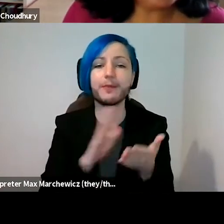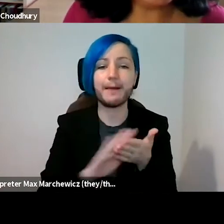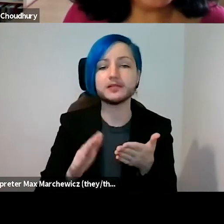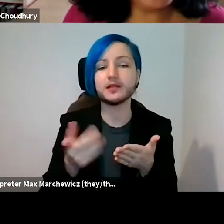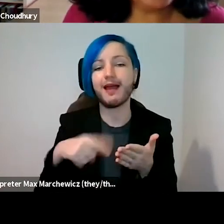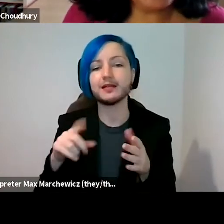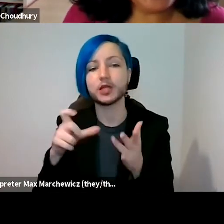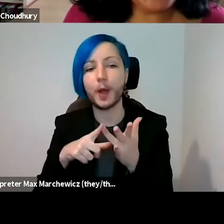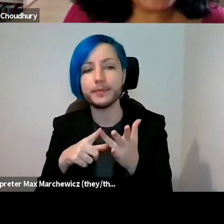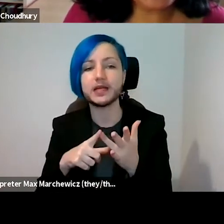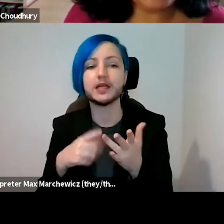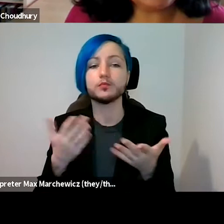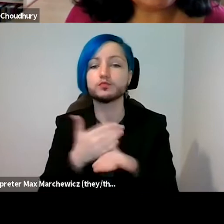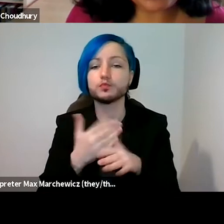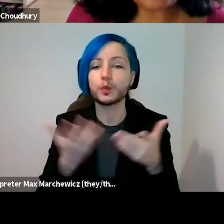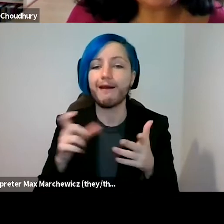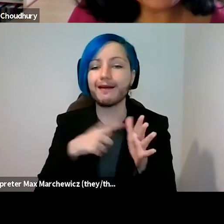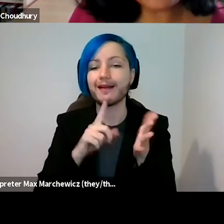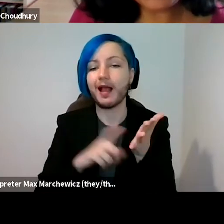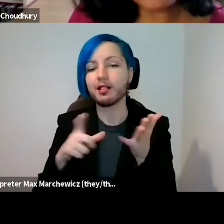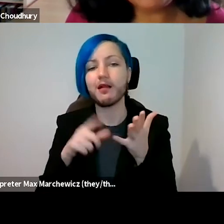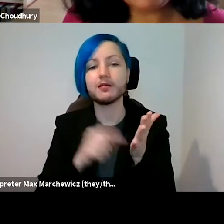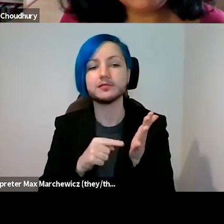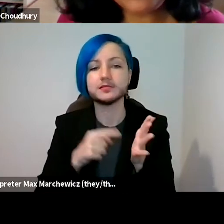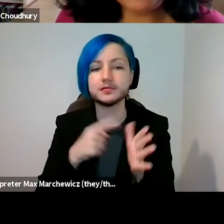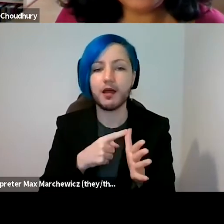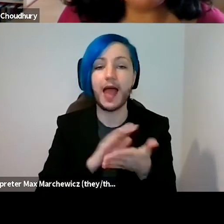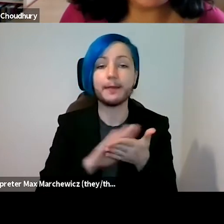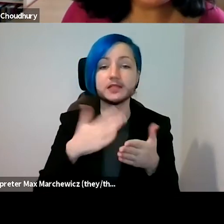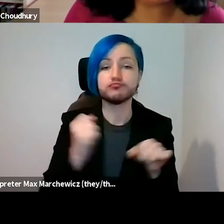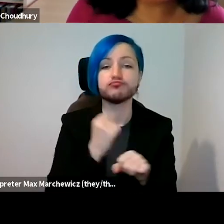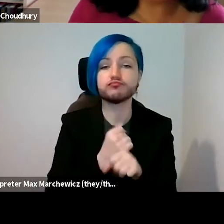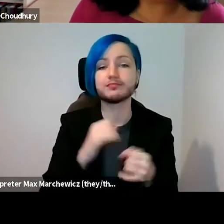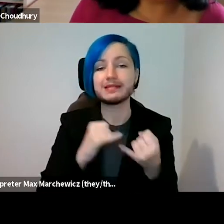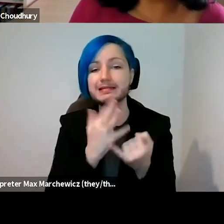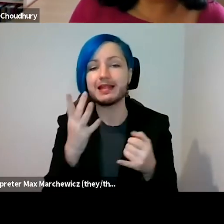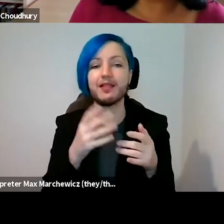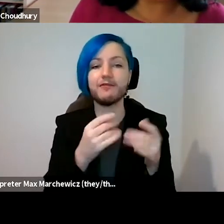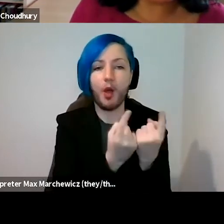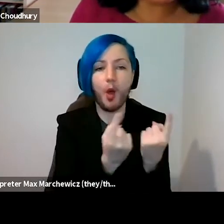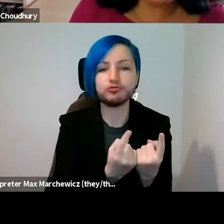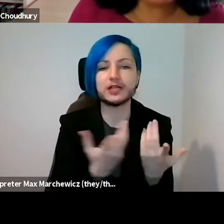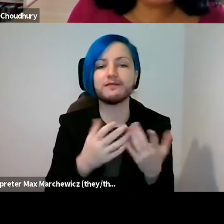Hamilton's produced silver wares for British and Indian clients, which combined styles and techniques from both cultures.